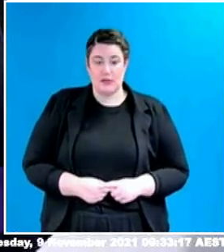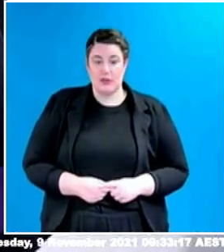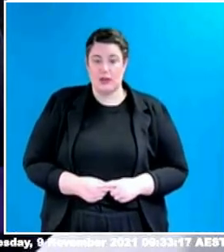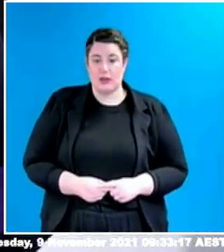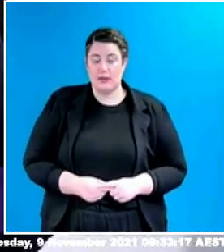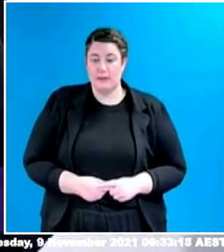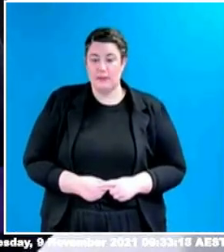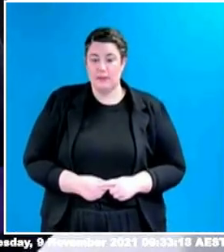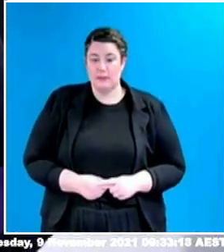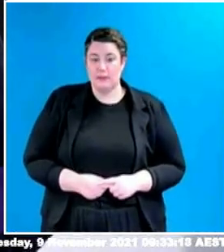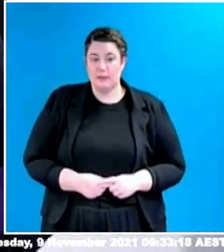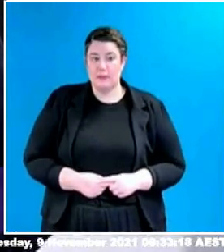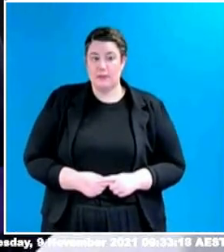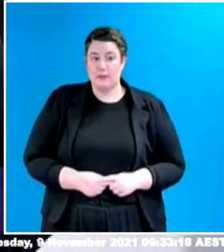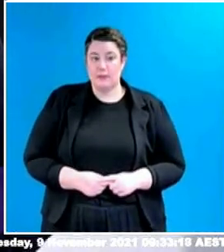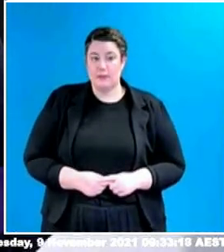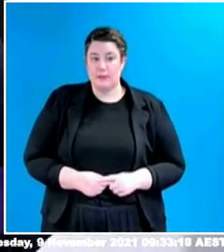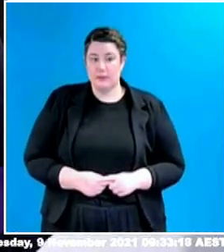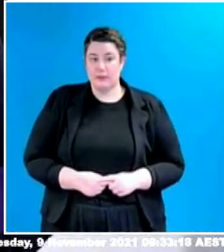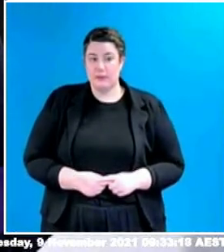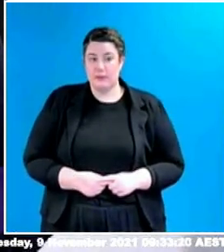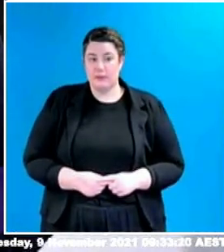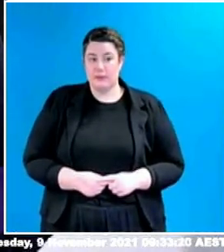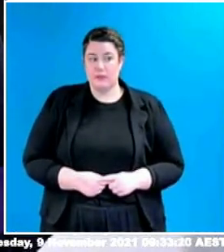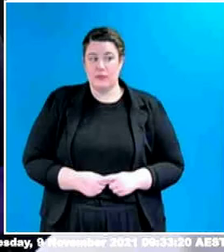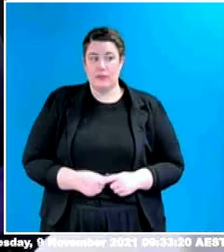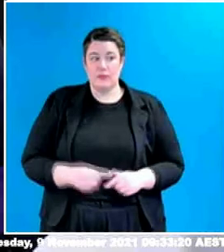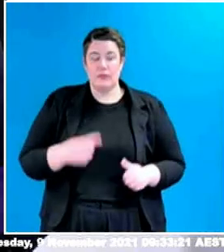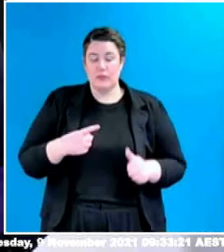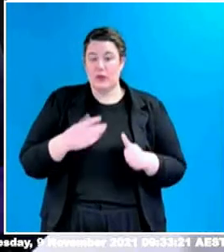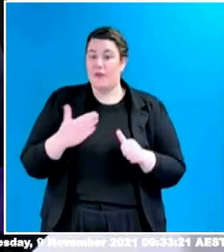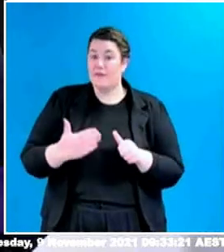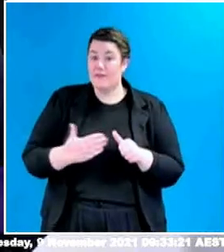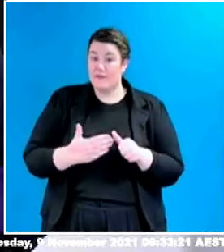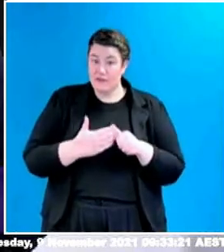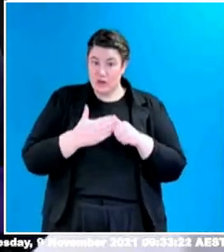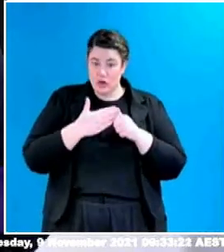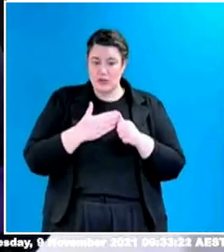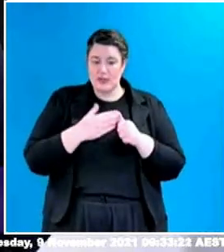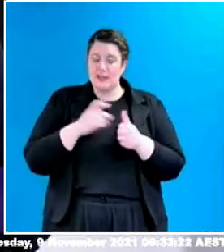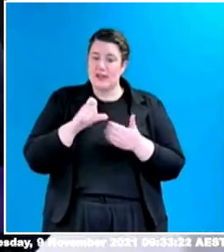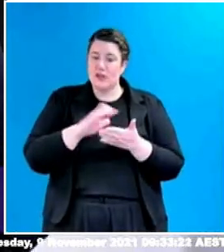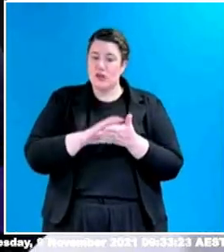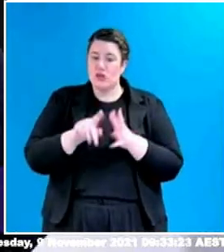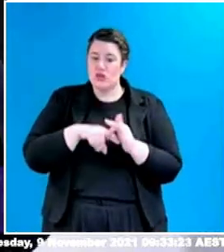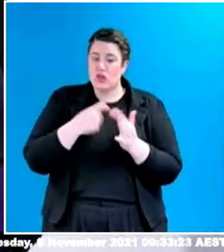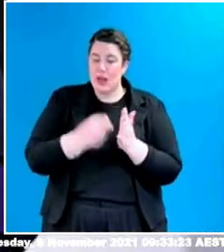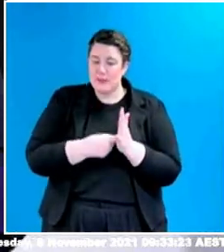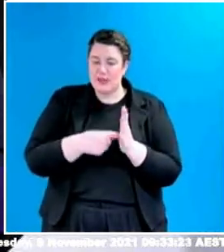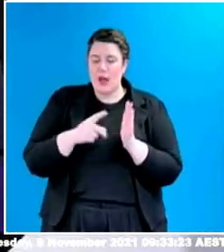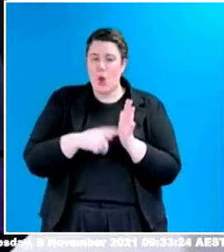The first is the chapter in Law Making and Human Rights